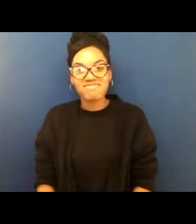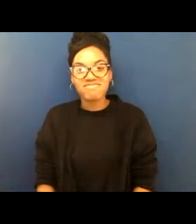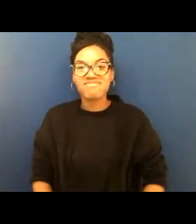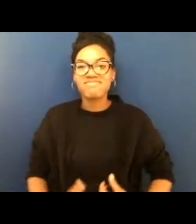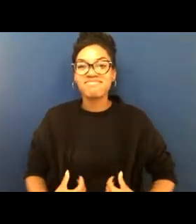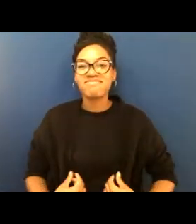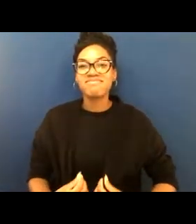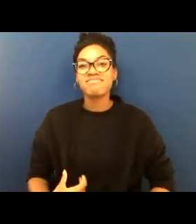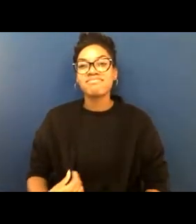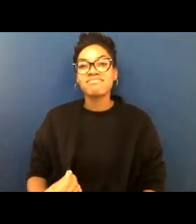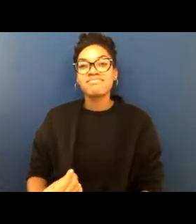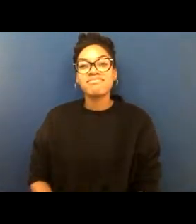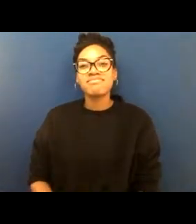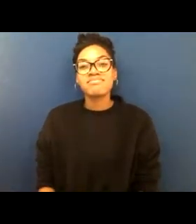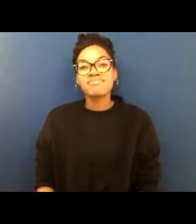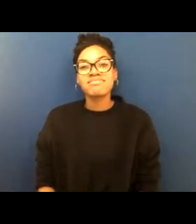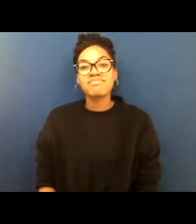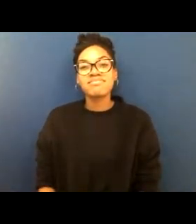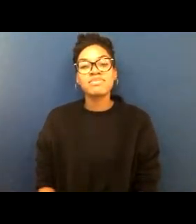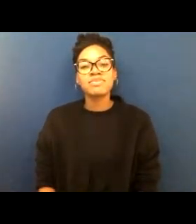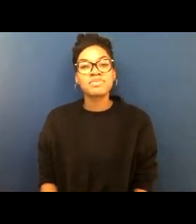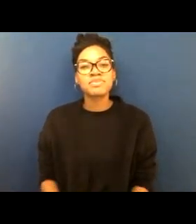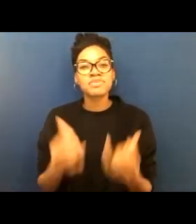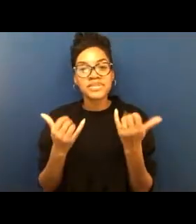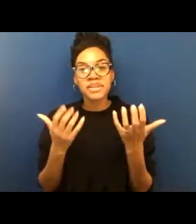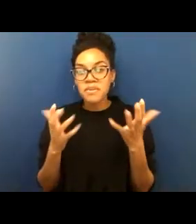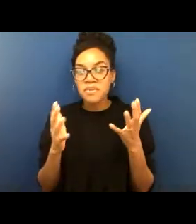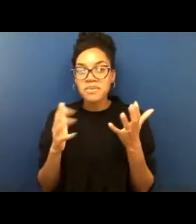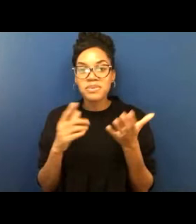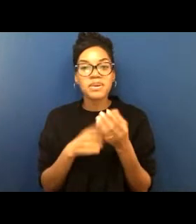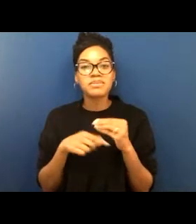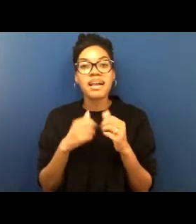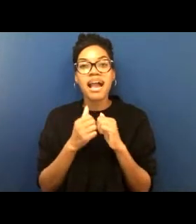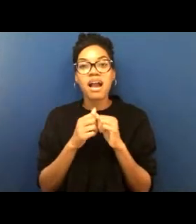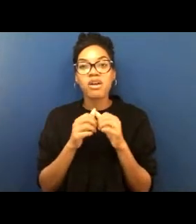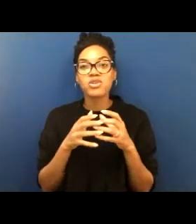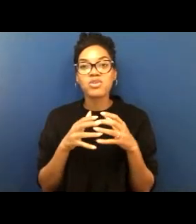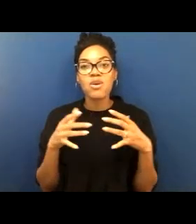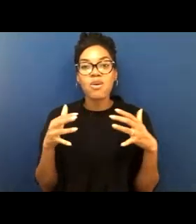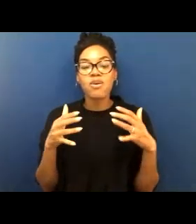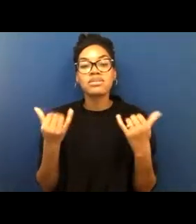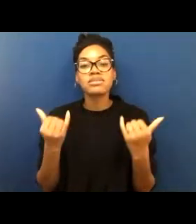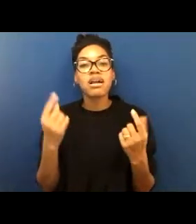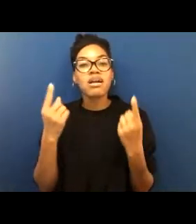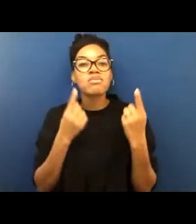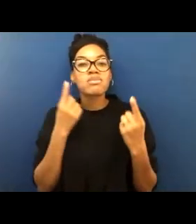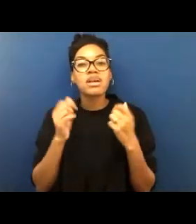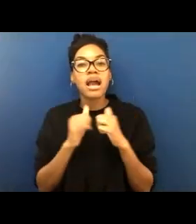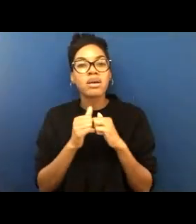Okay, so now that we've talked about how crab grows, I'm wondering how we age a crap.